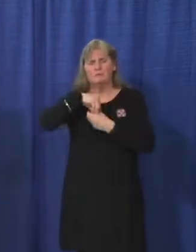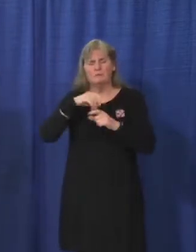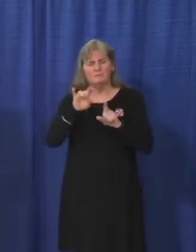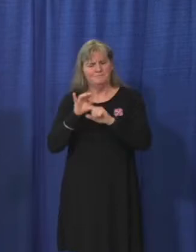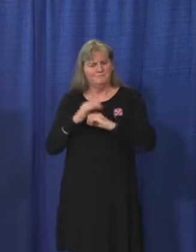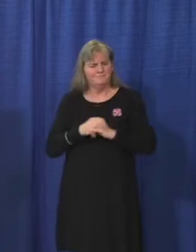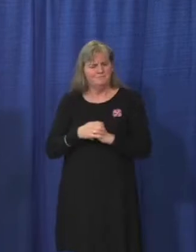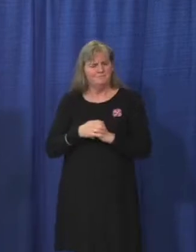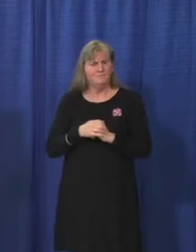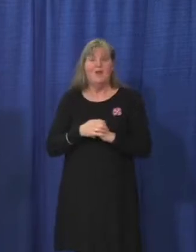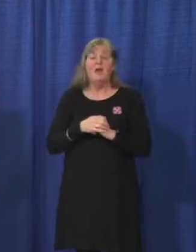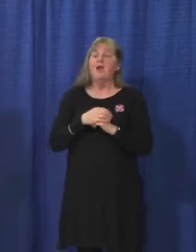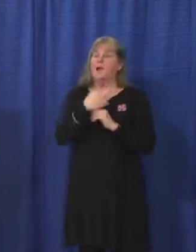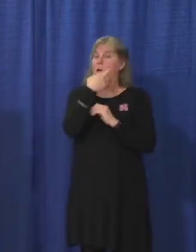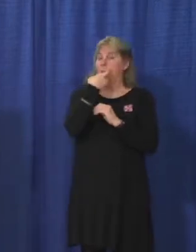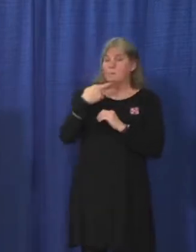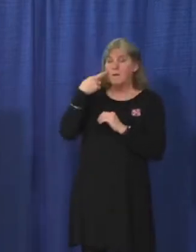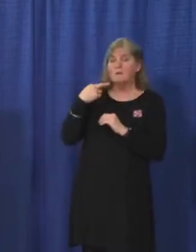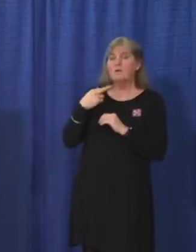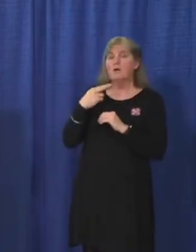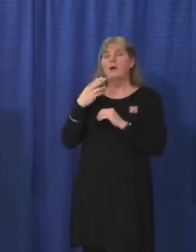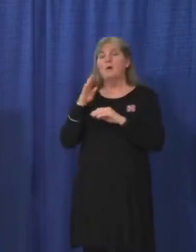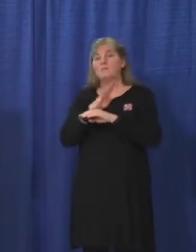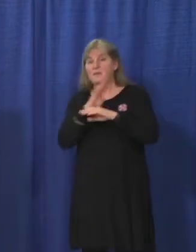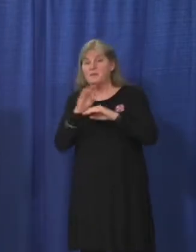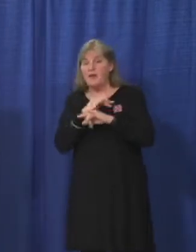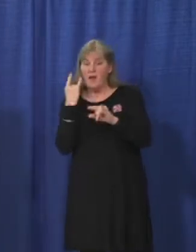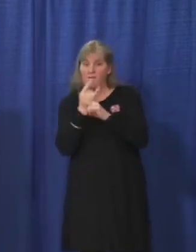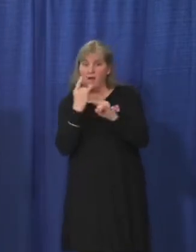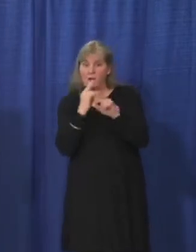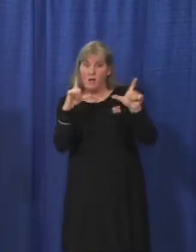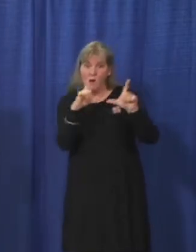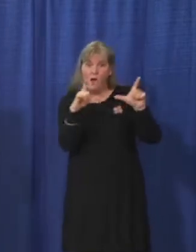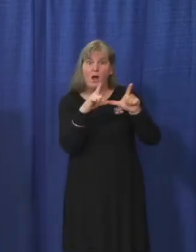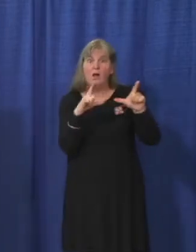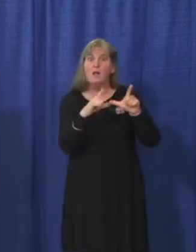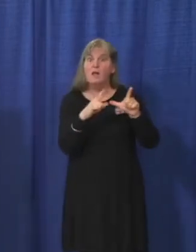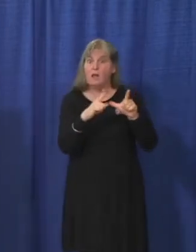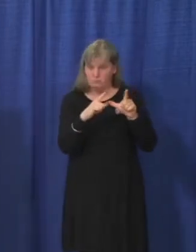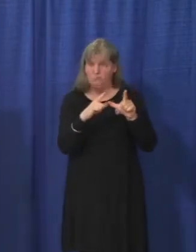license, eligible businesses most in need will continue to receive 25 percent discount on